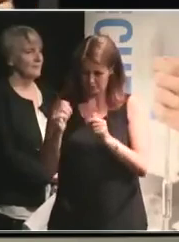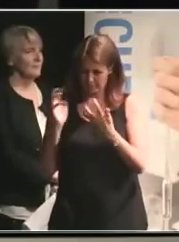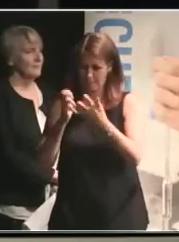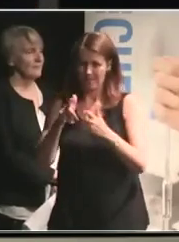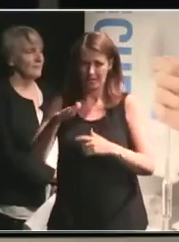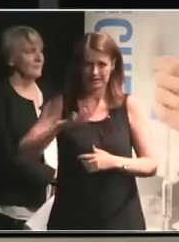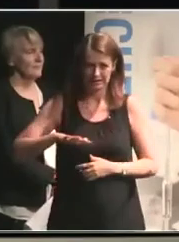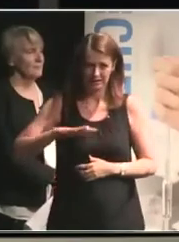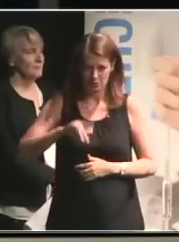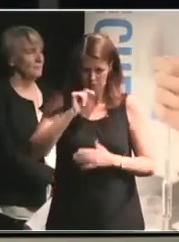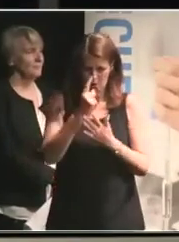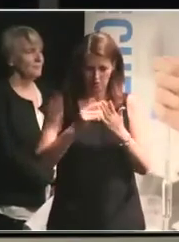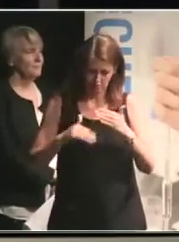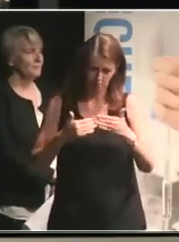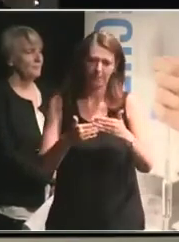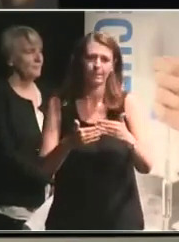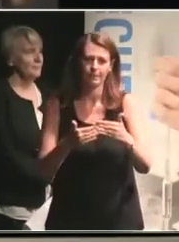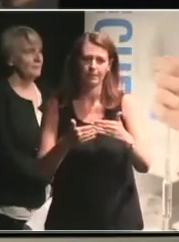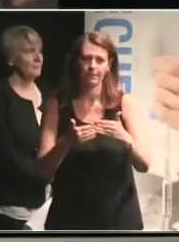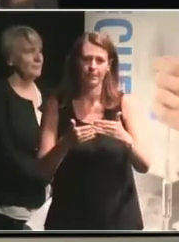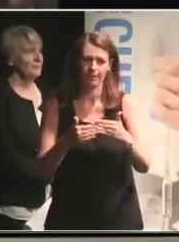we can only do so much. So are we doing amazing with these